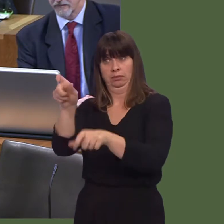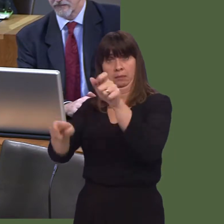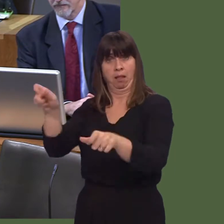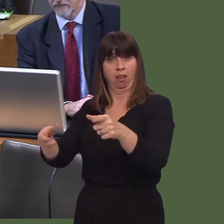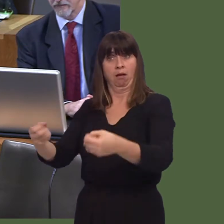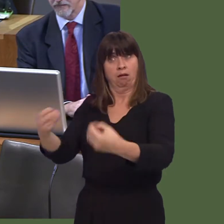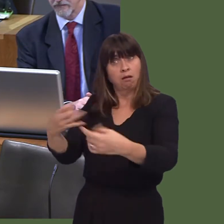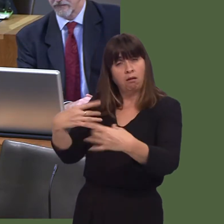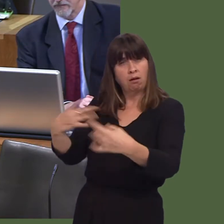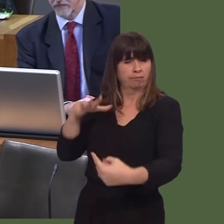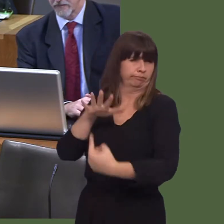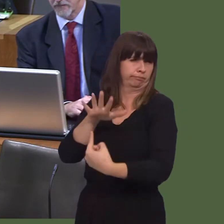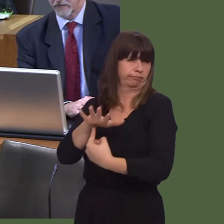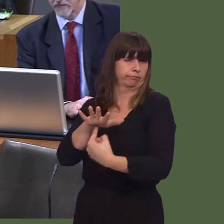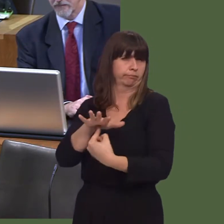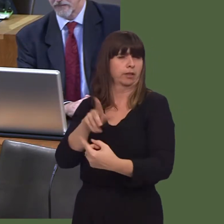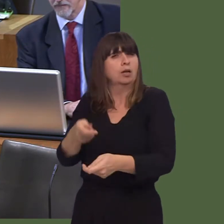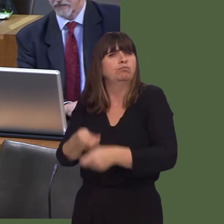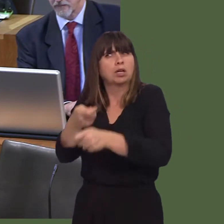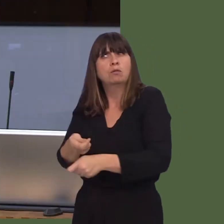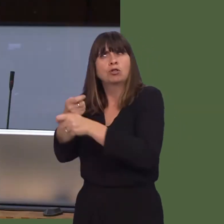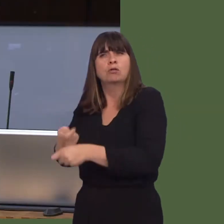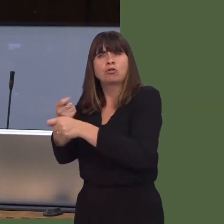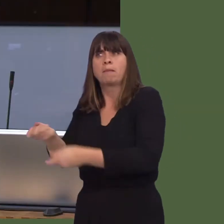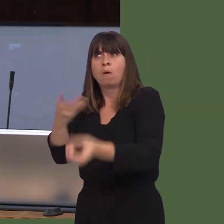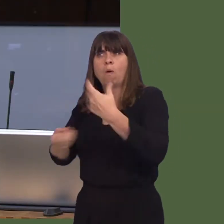highlights such issues as a matter of paramount importance.